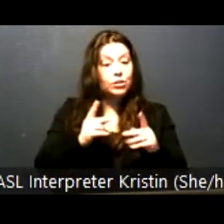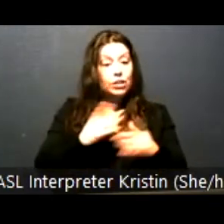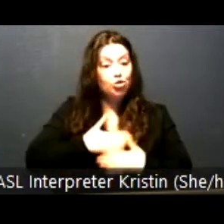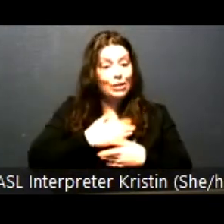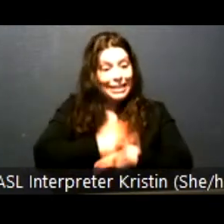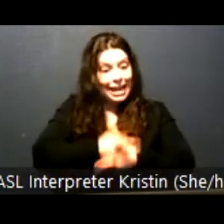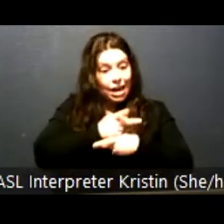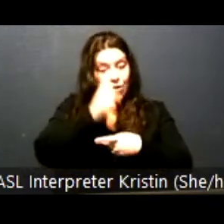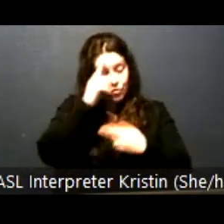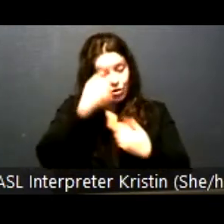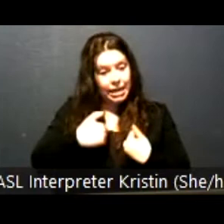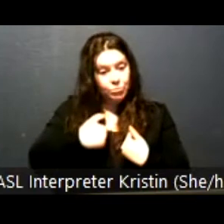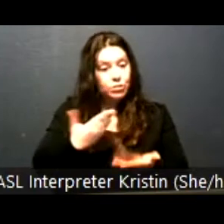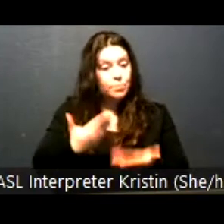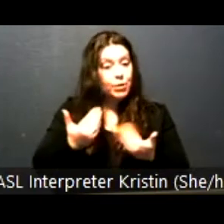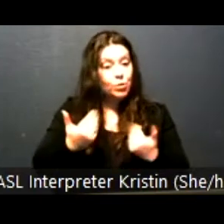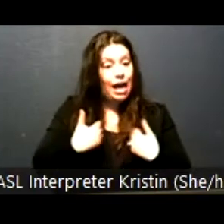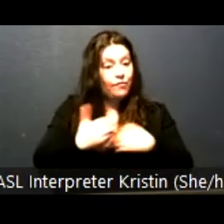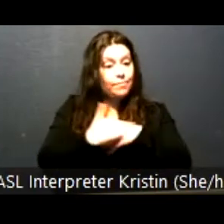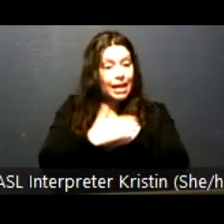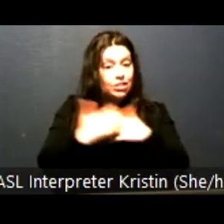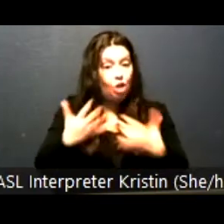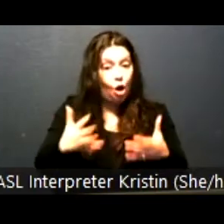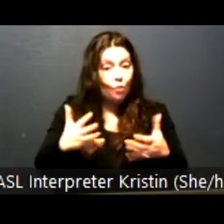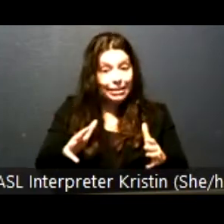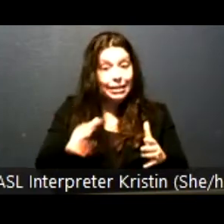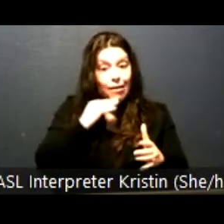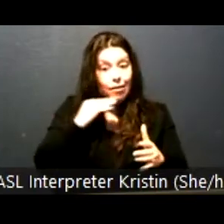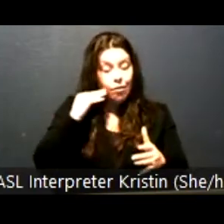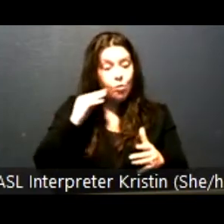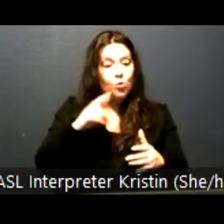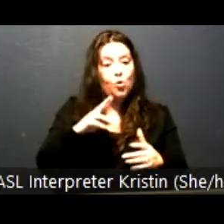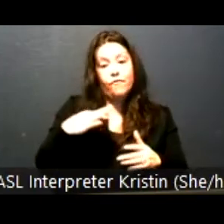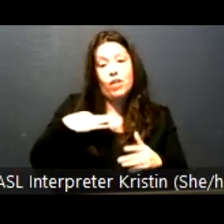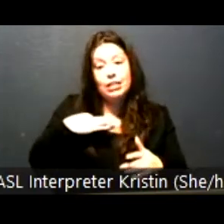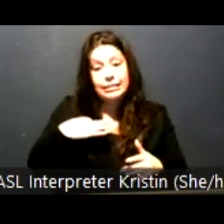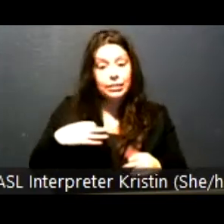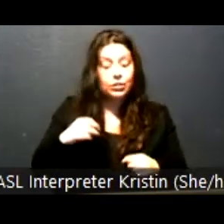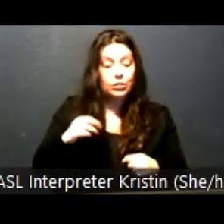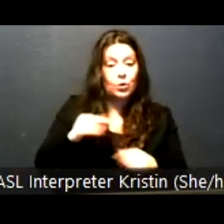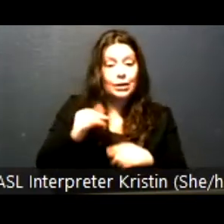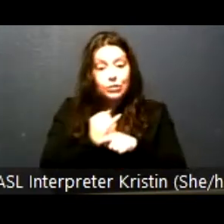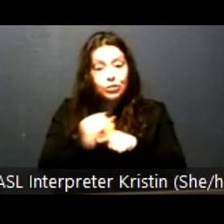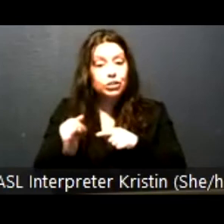volunteer or intern, you know, might be kind of in your future and path and something caring